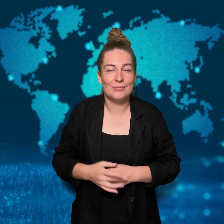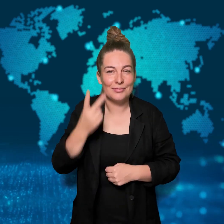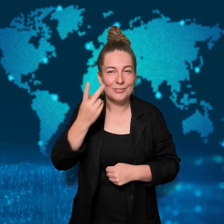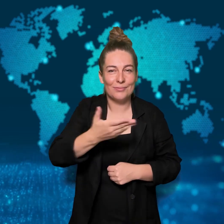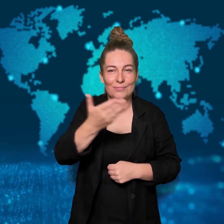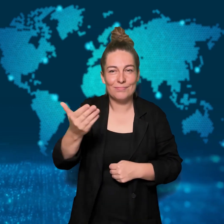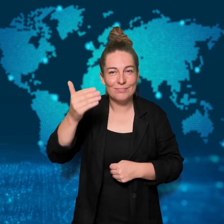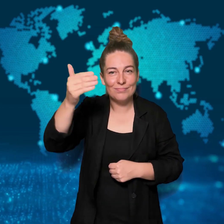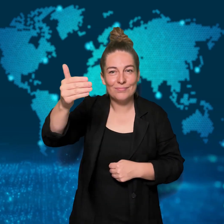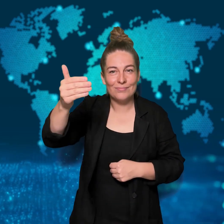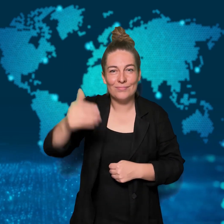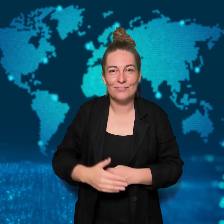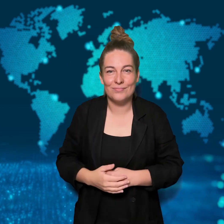See you next time!